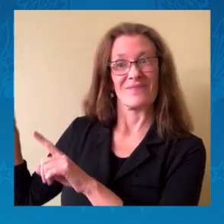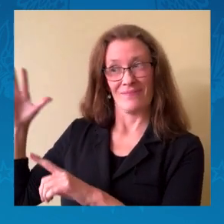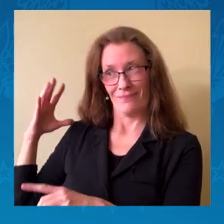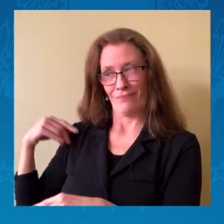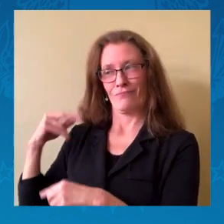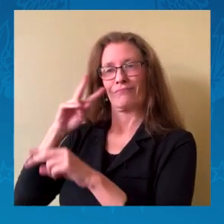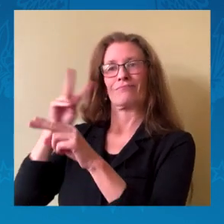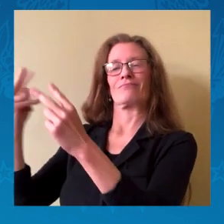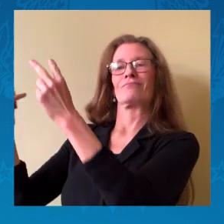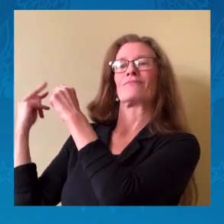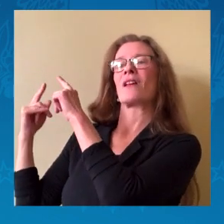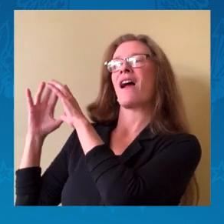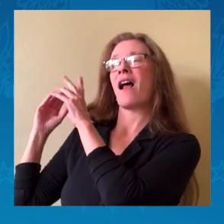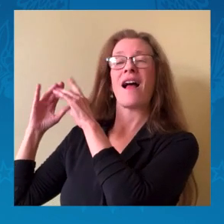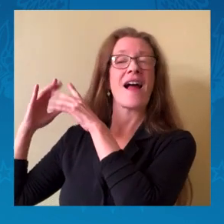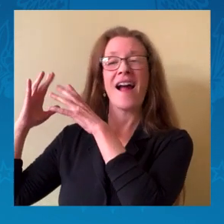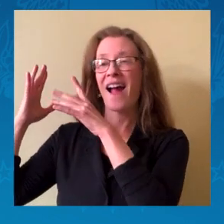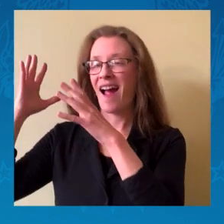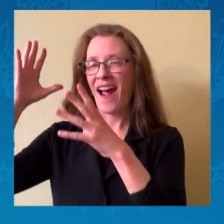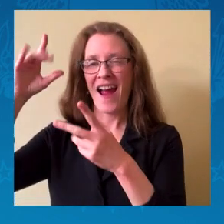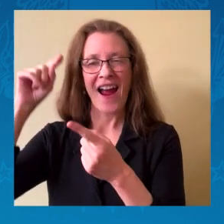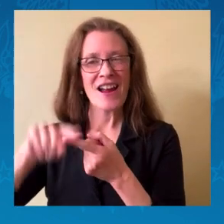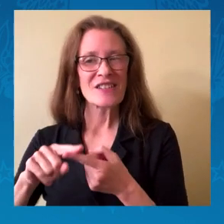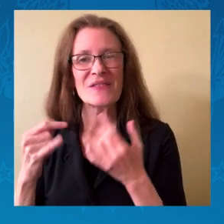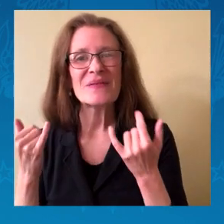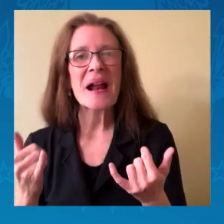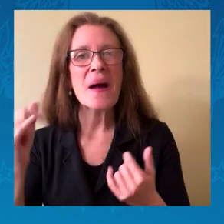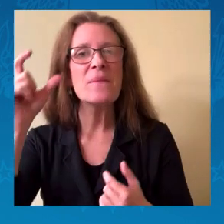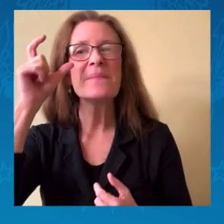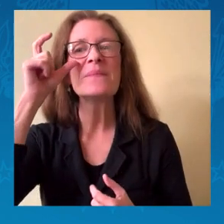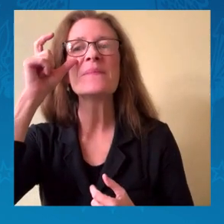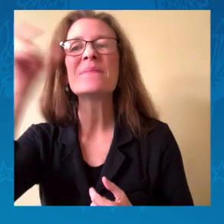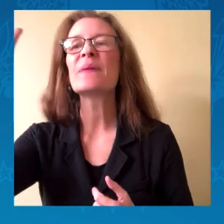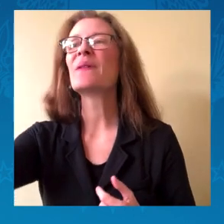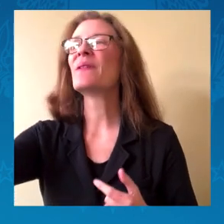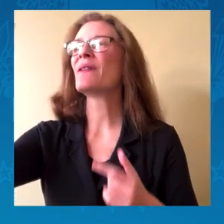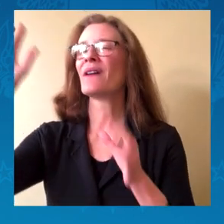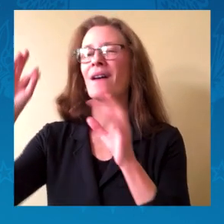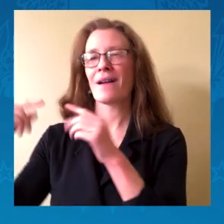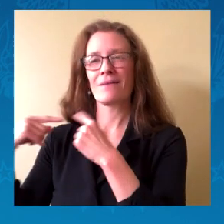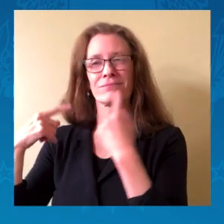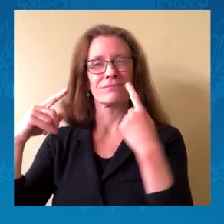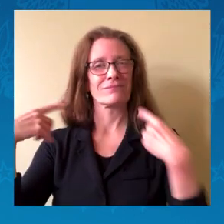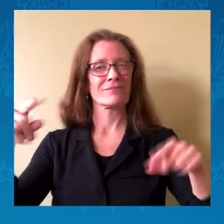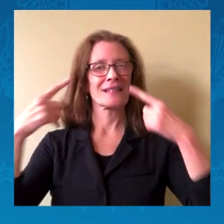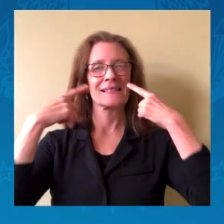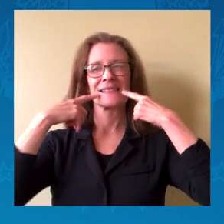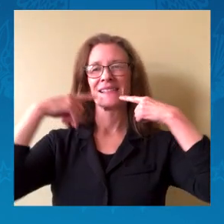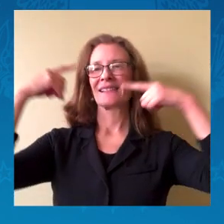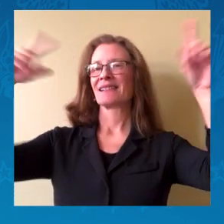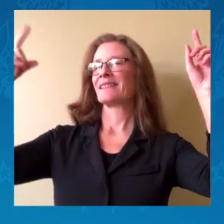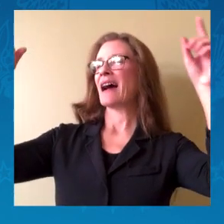successfully in a great space race that was the Apollo generation.